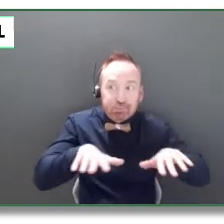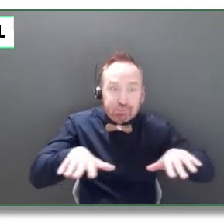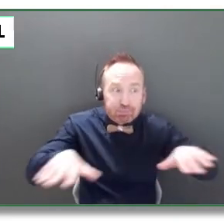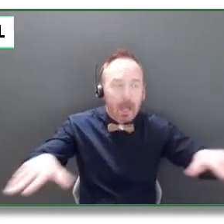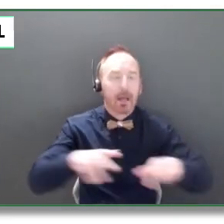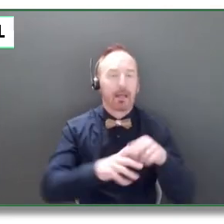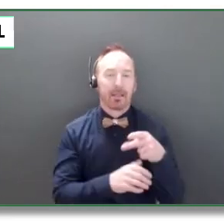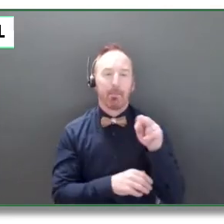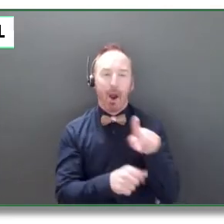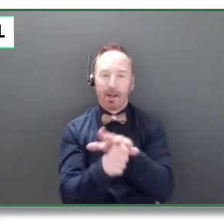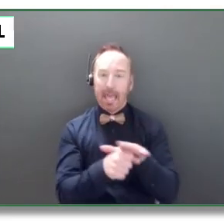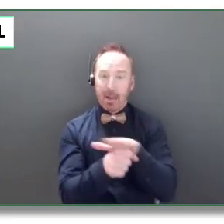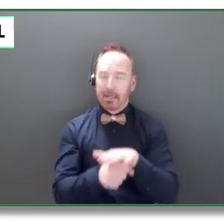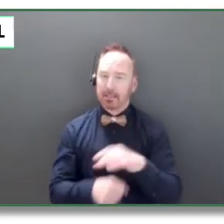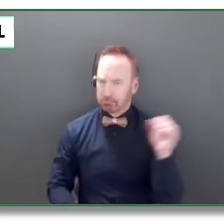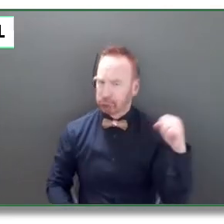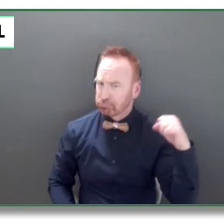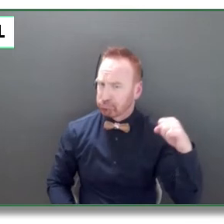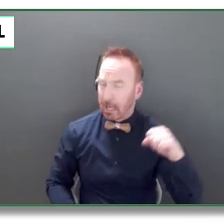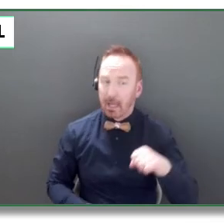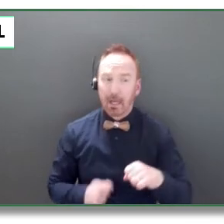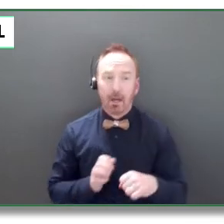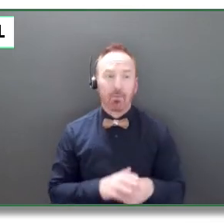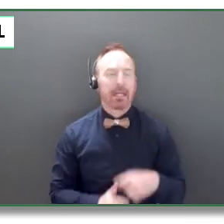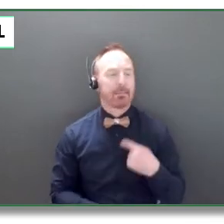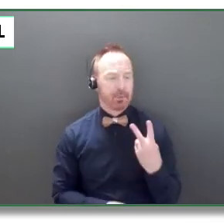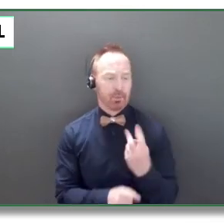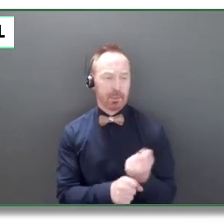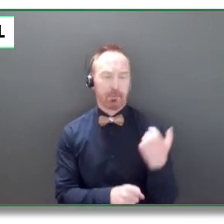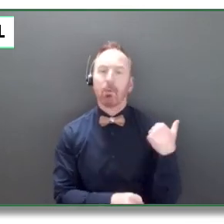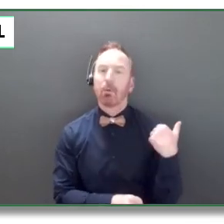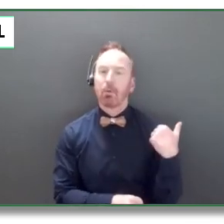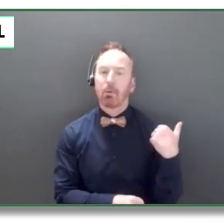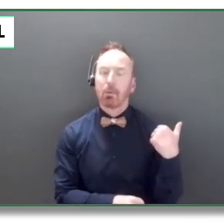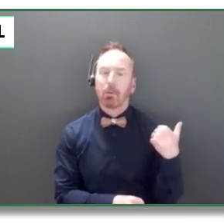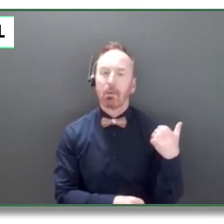Yes it is. We um two about two years ago we went through a very